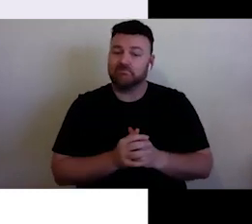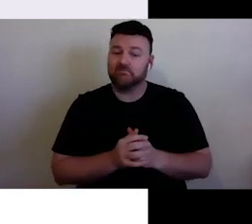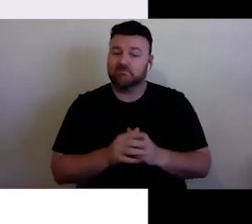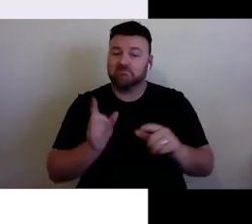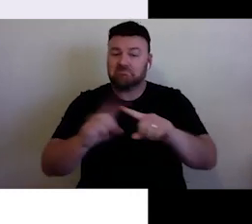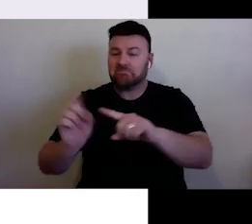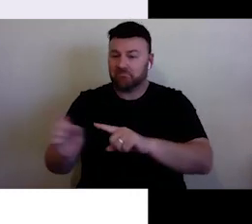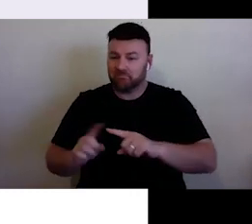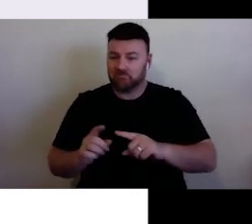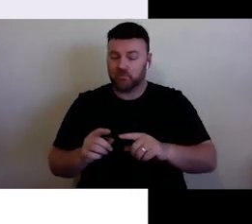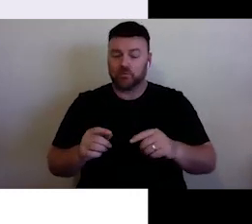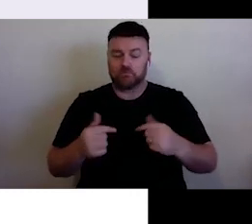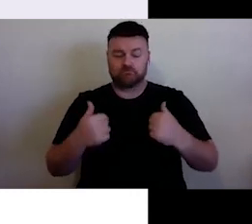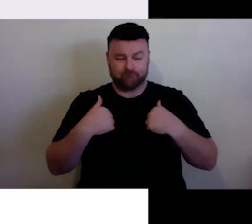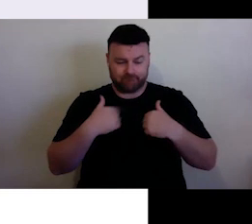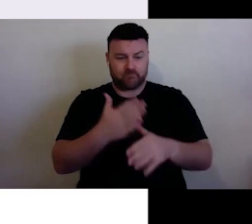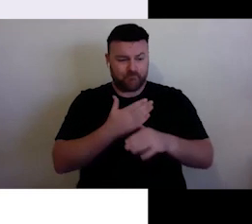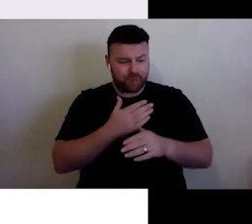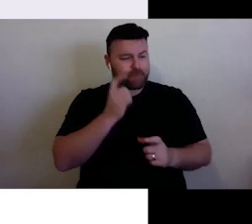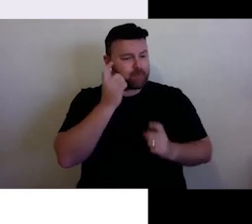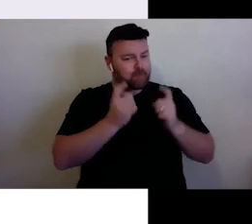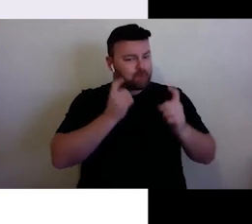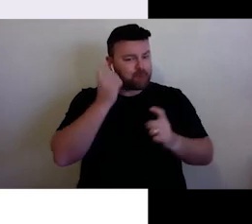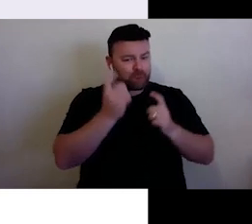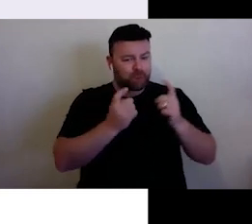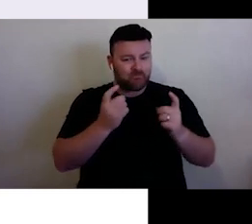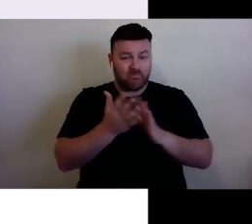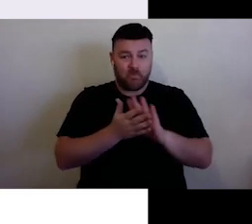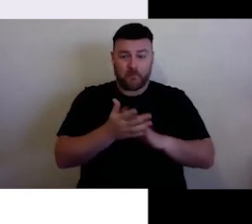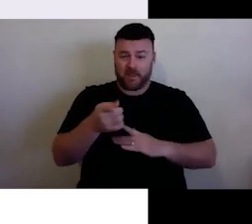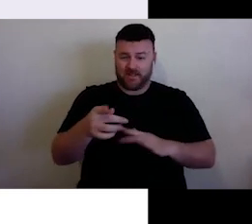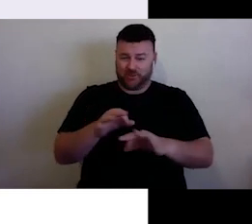here, about it's not the same because the whole play goes out